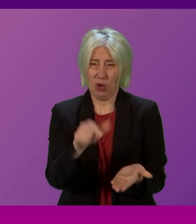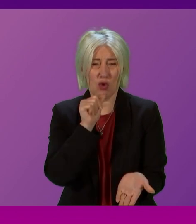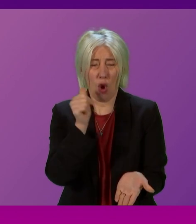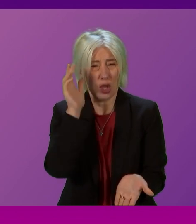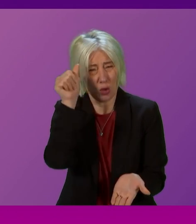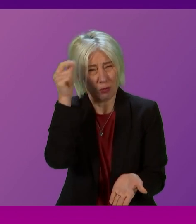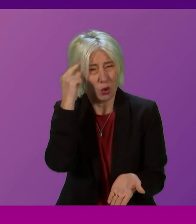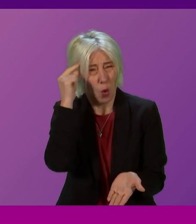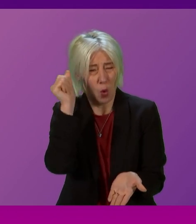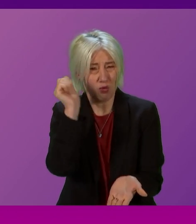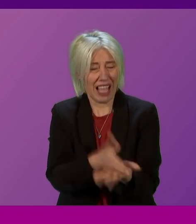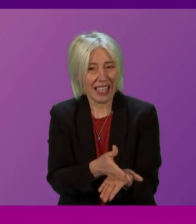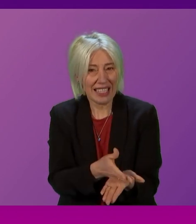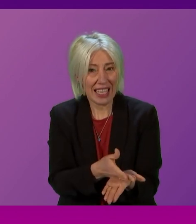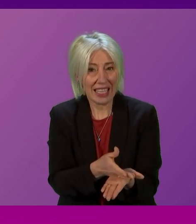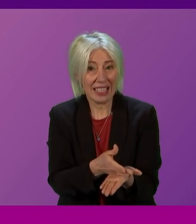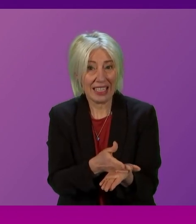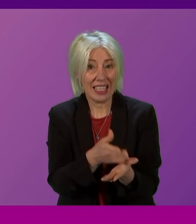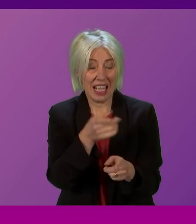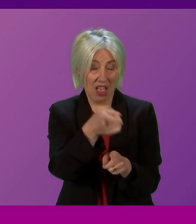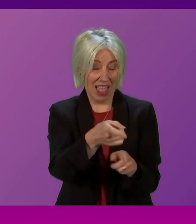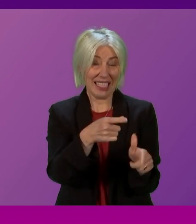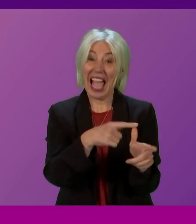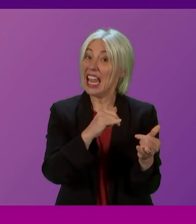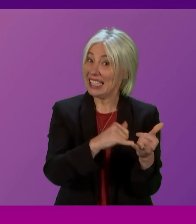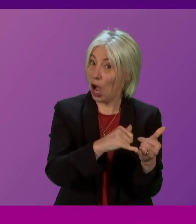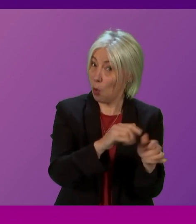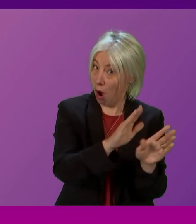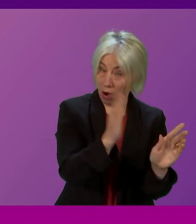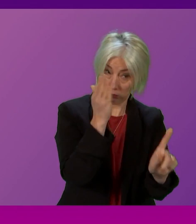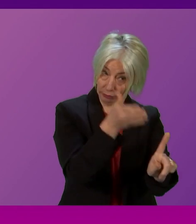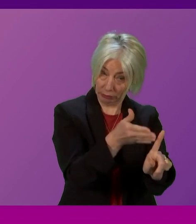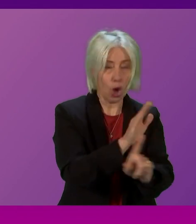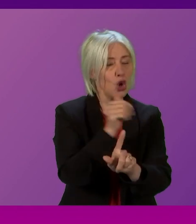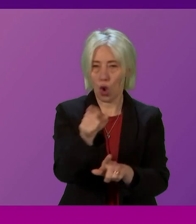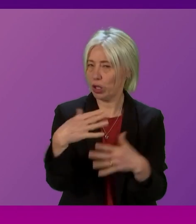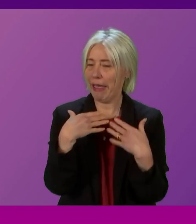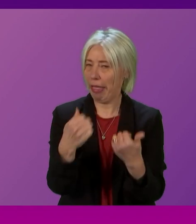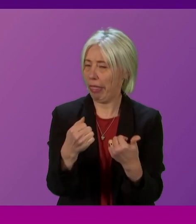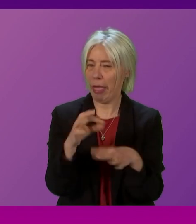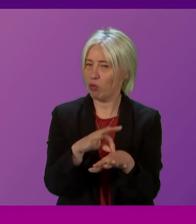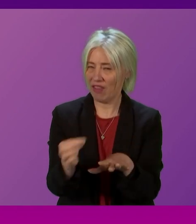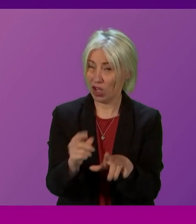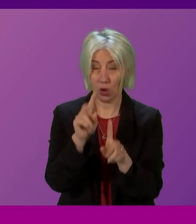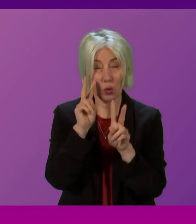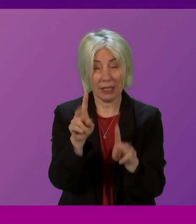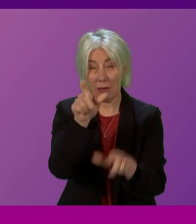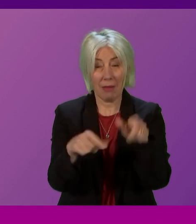I direct that comment at Anas Sarwar, not at healthcare professionals, who are dealing with those issues every day. Whether on NHS pay—